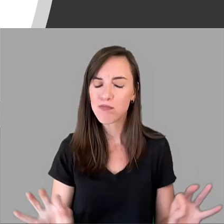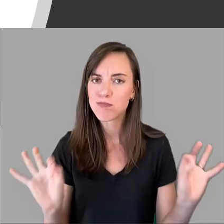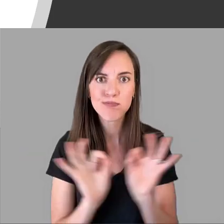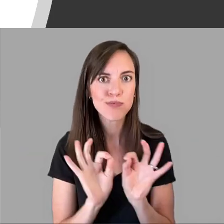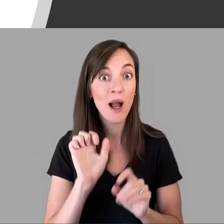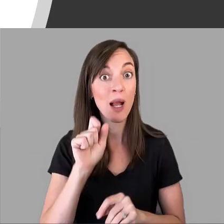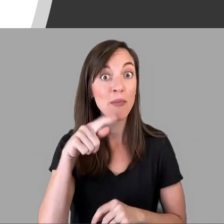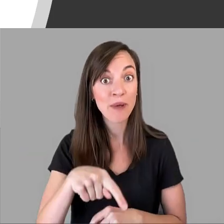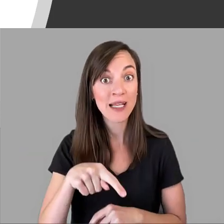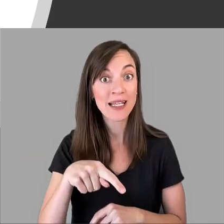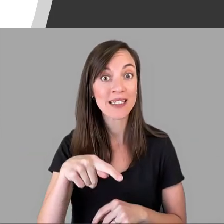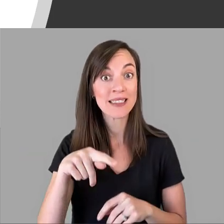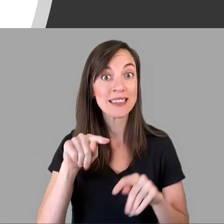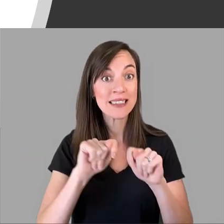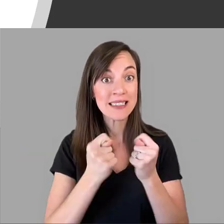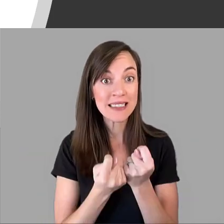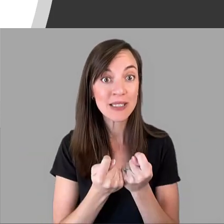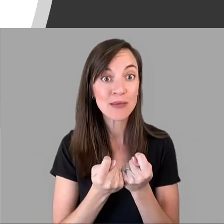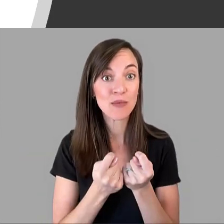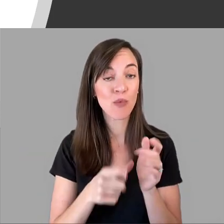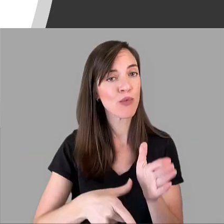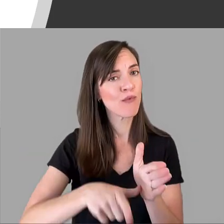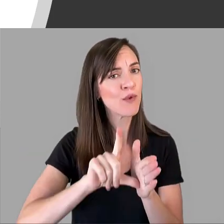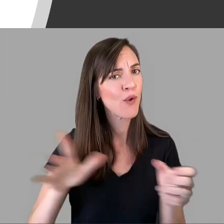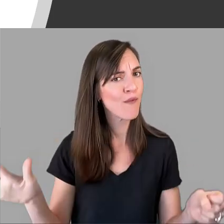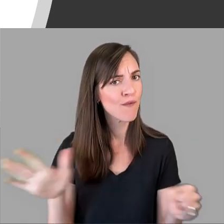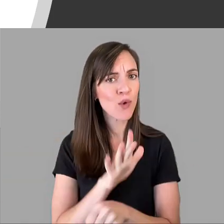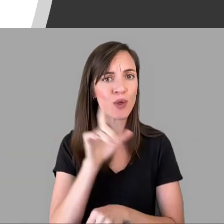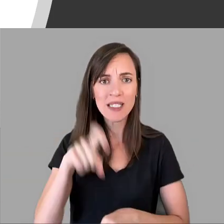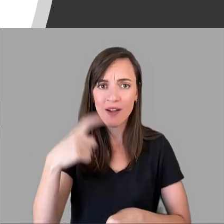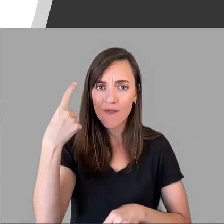It is imperative that IEP teams consider the full range of needs for students